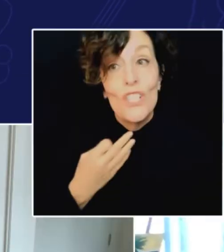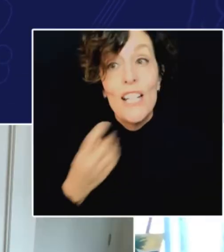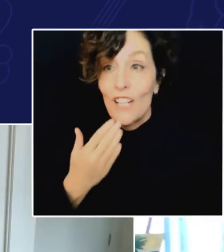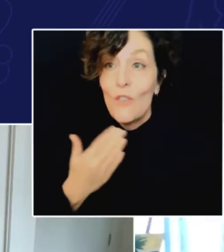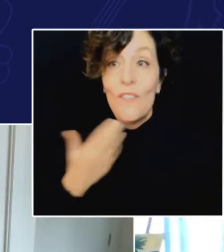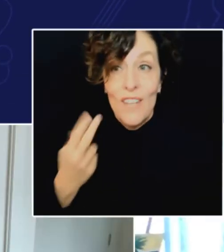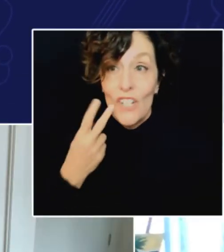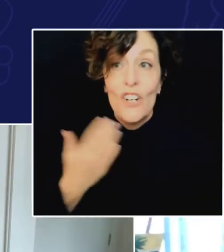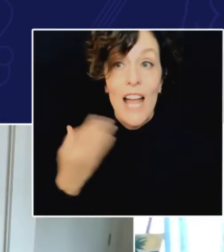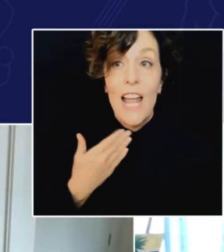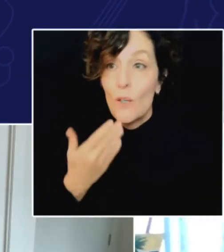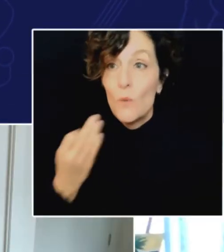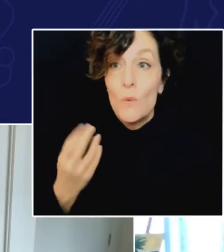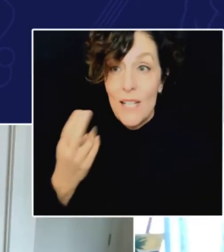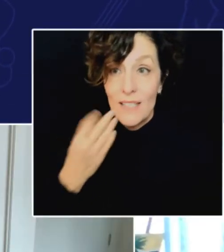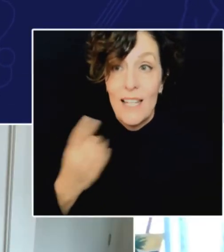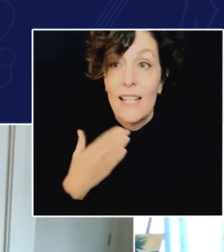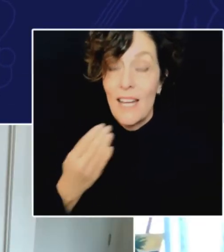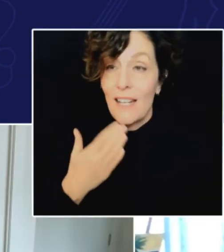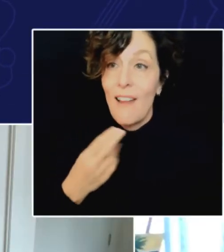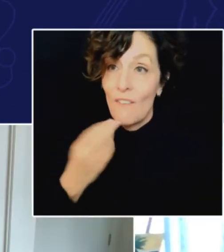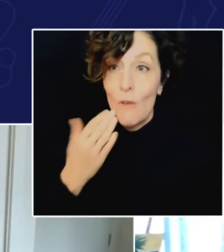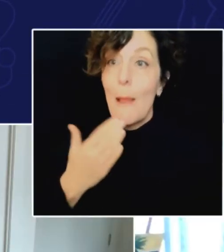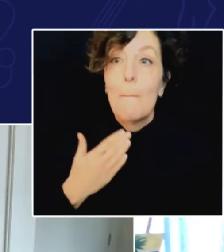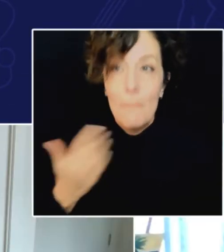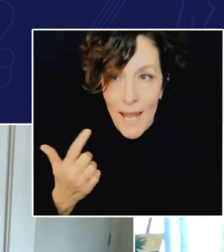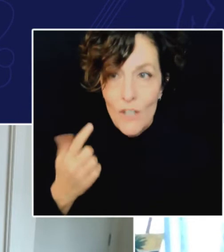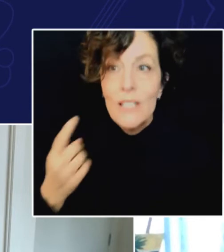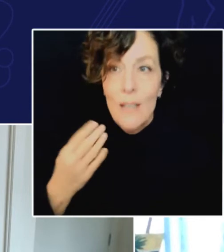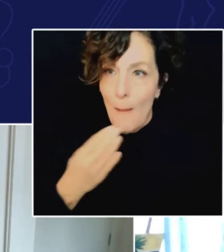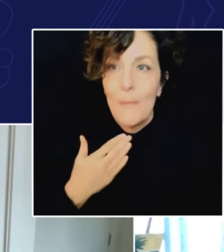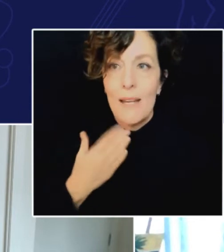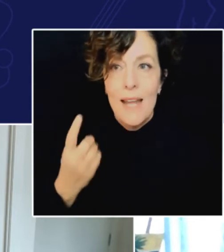[DR. RUFFIN]: She had to figure out how to succeed in a very male-dominated specialty